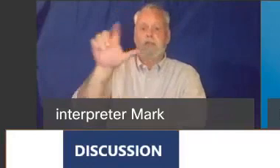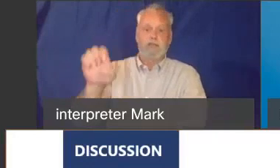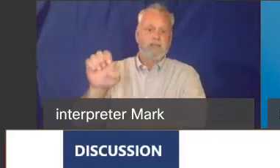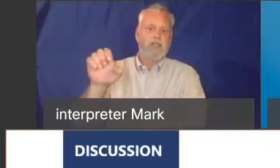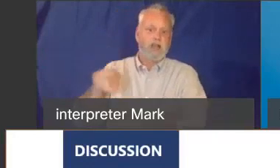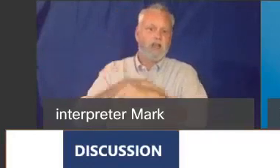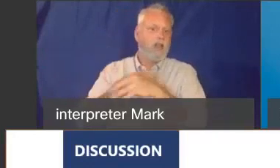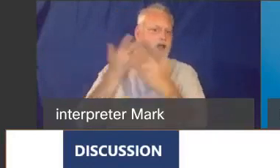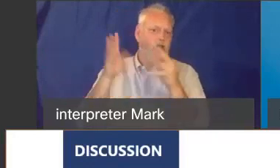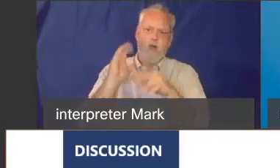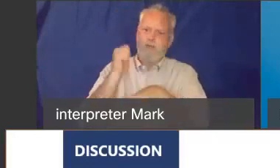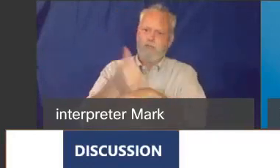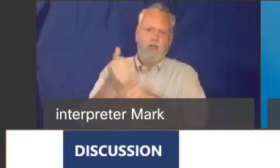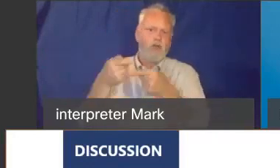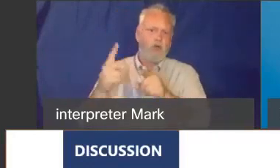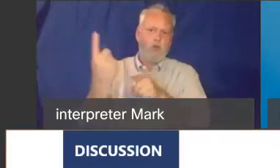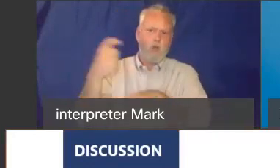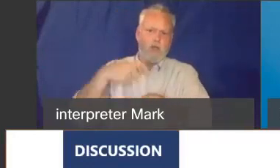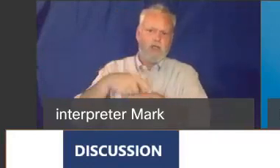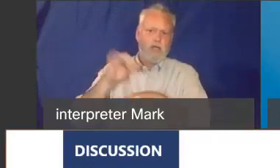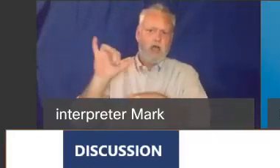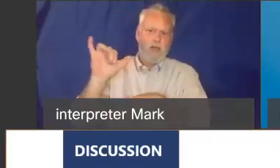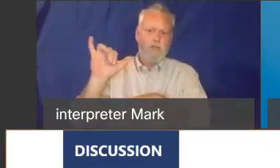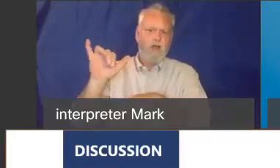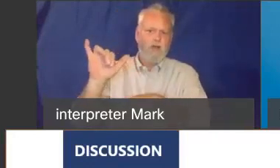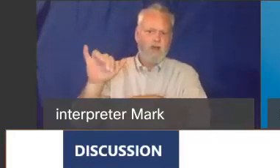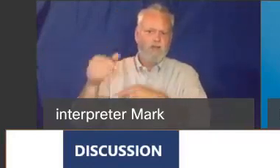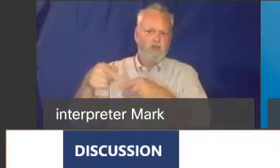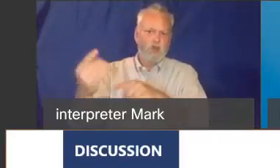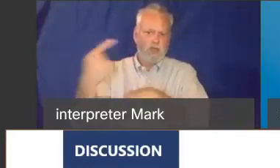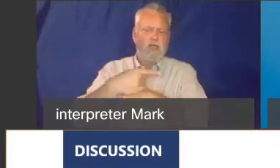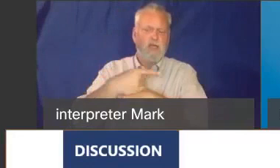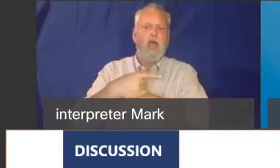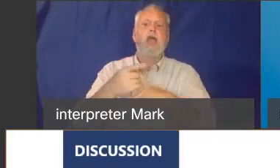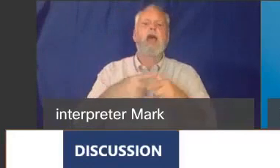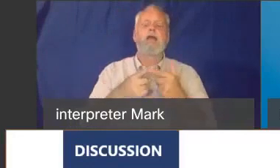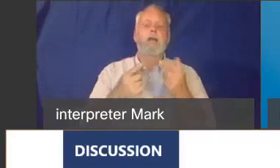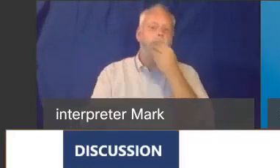During 1, period of the day, and we're just matching it and then trying to build up this all pedestrian interval.